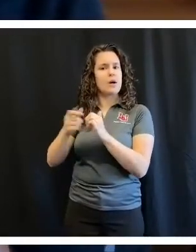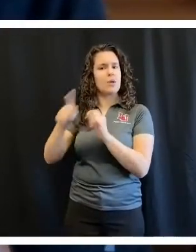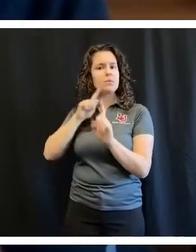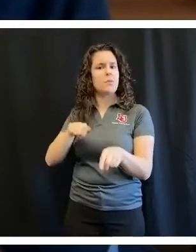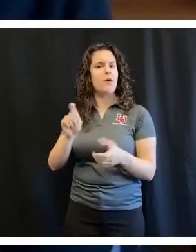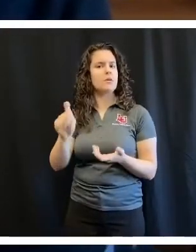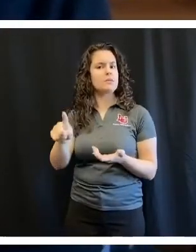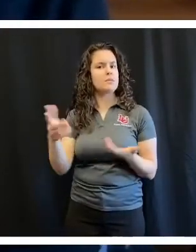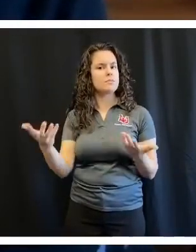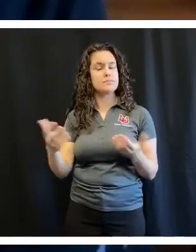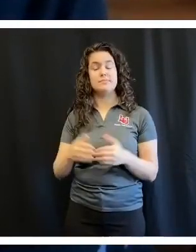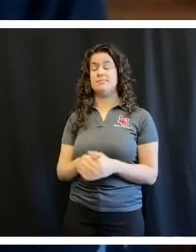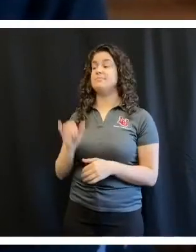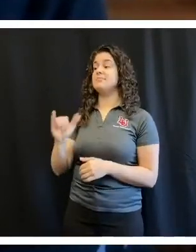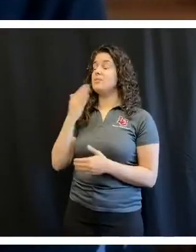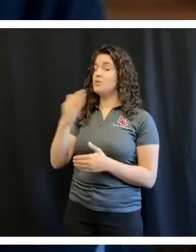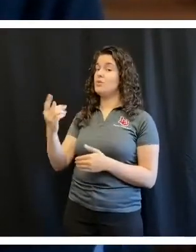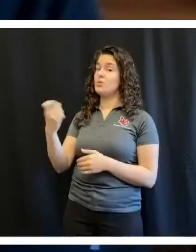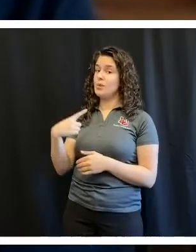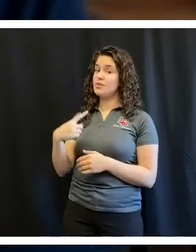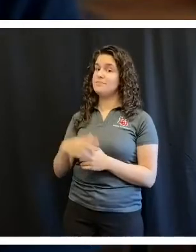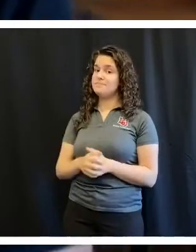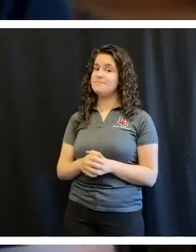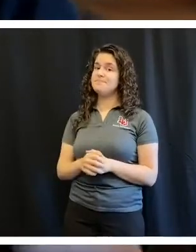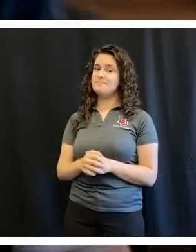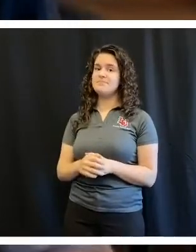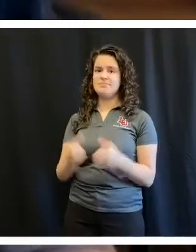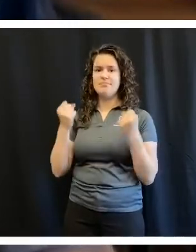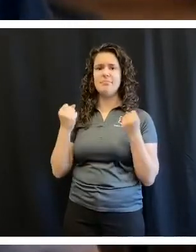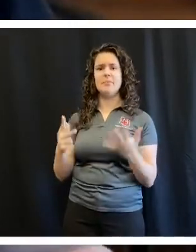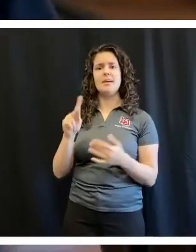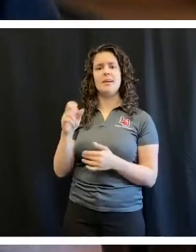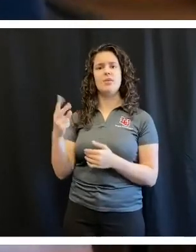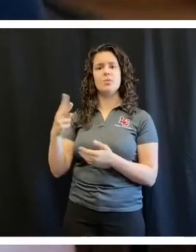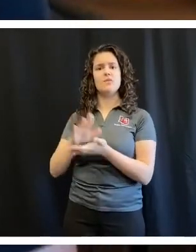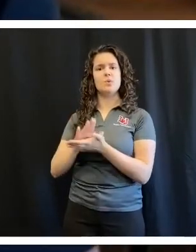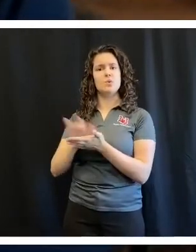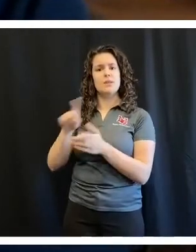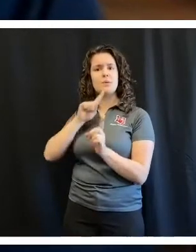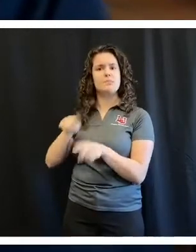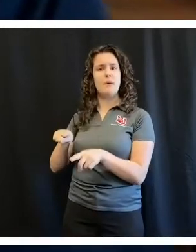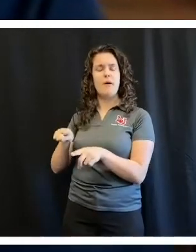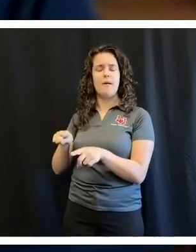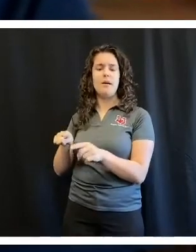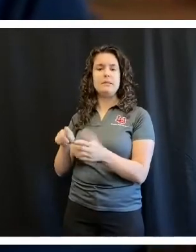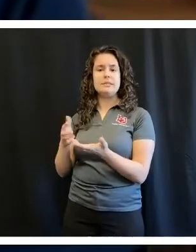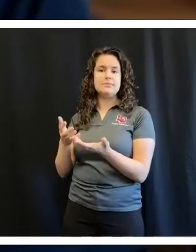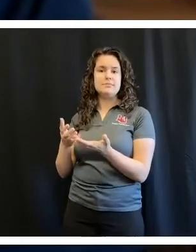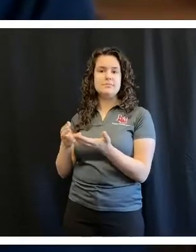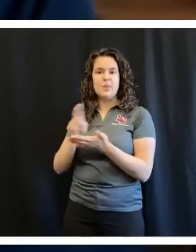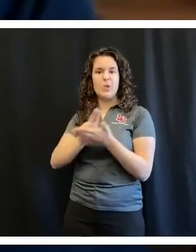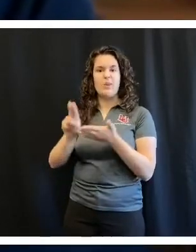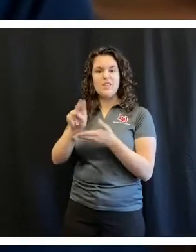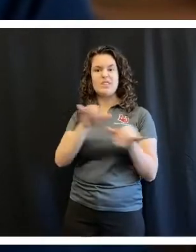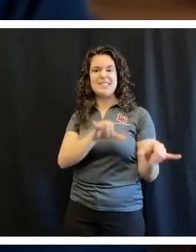It's a great question. I think many of the K12 schools are responding the way that the university has. Schools are closed.